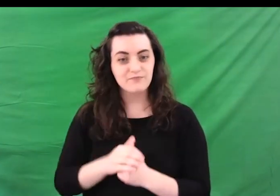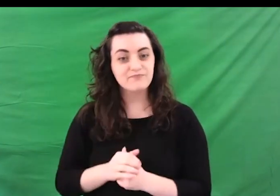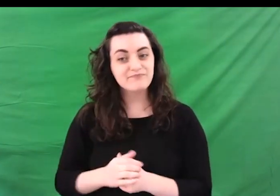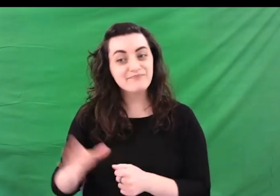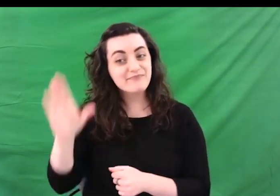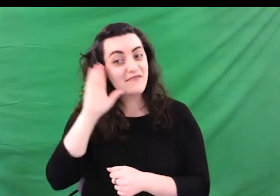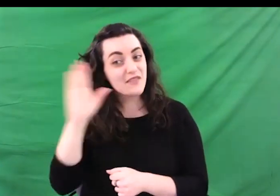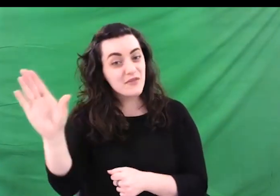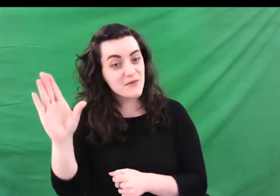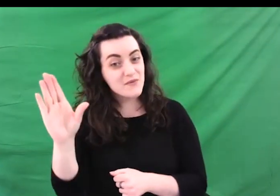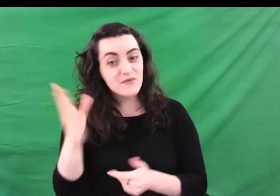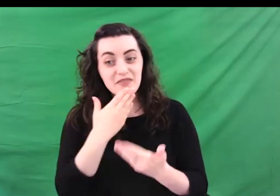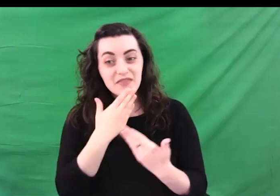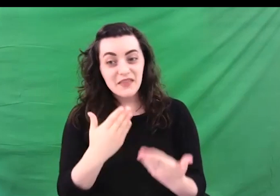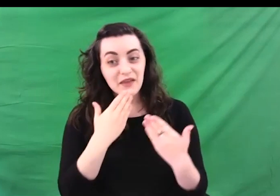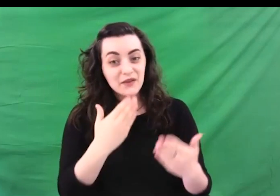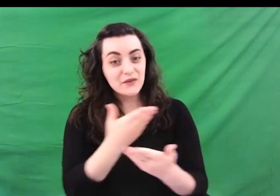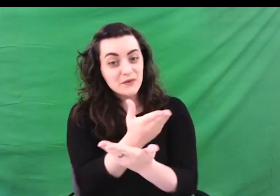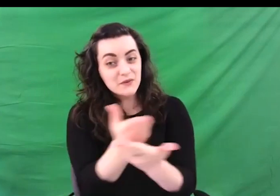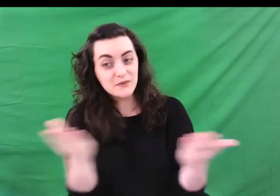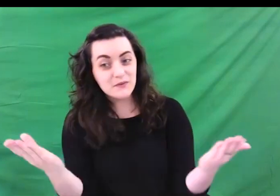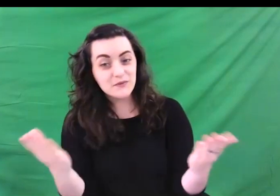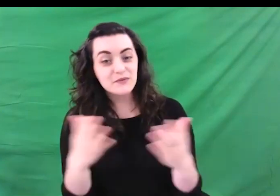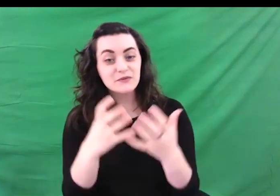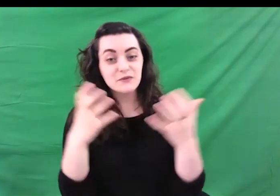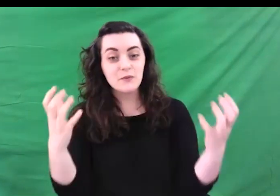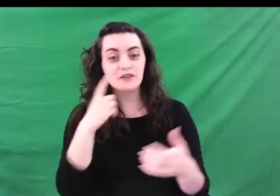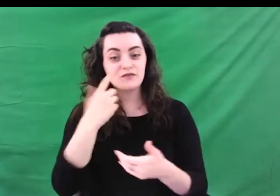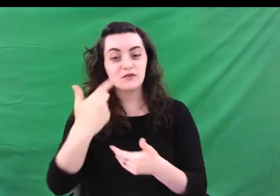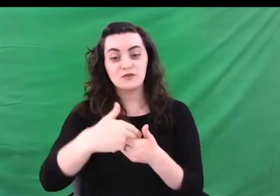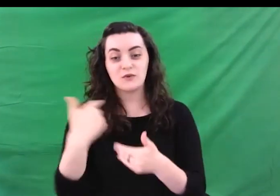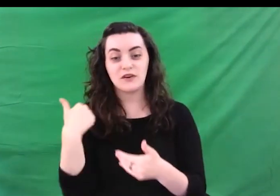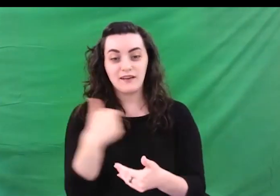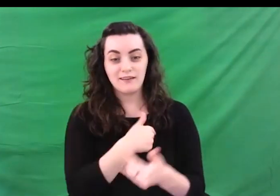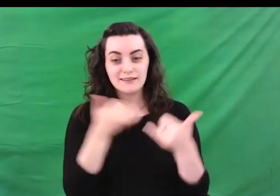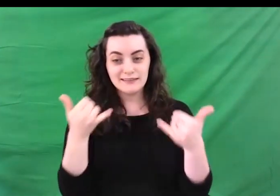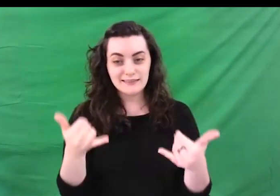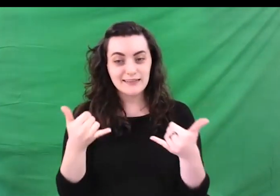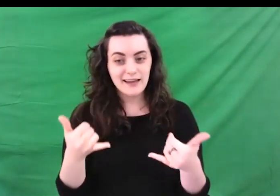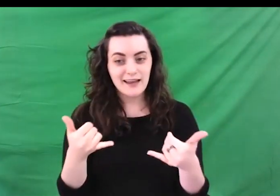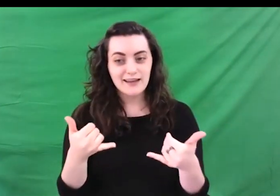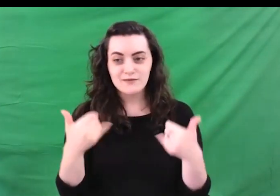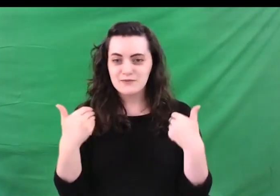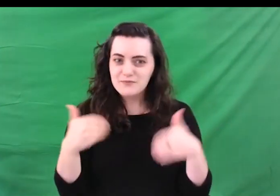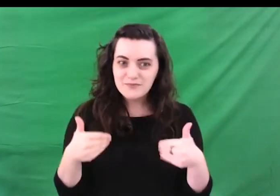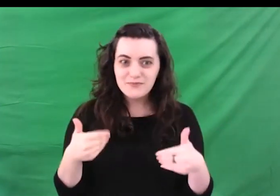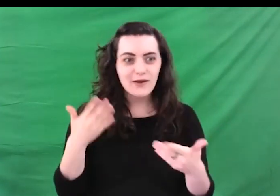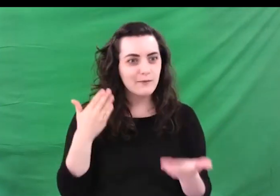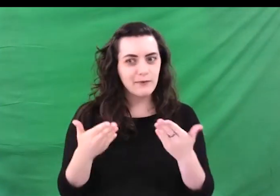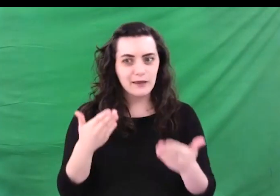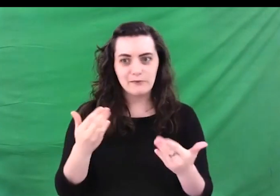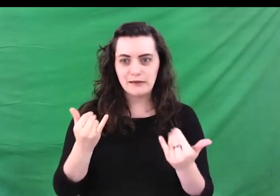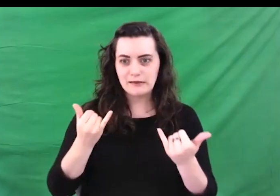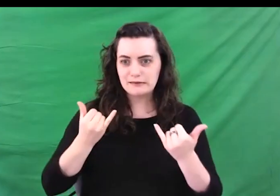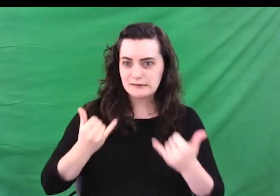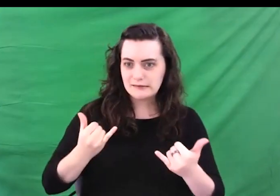Thank you all so much for joining us this evening. I can imagine you have had a long day,